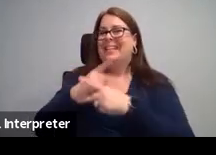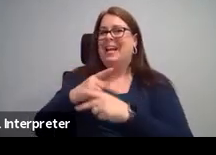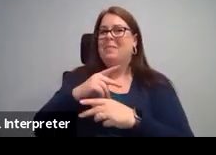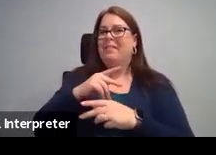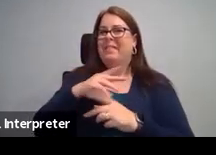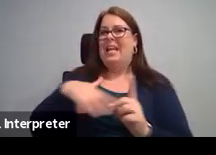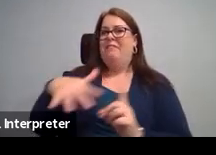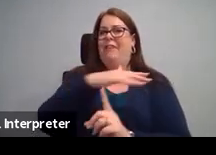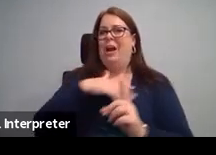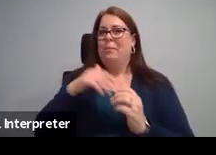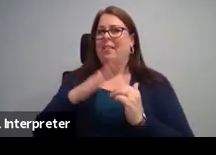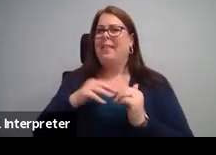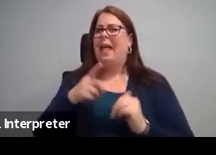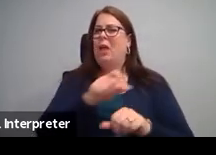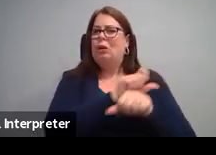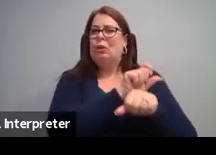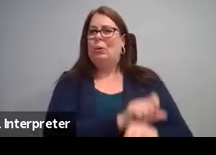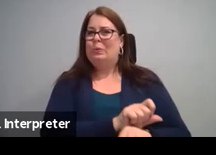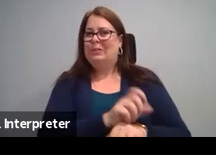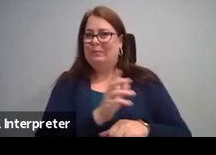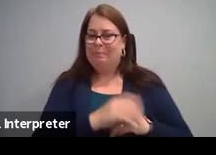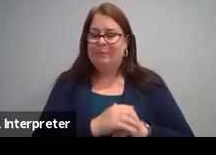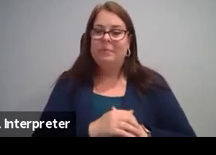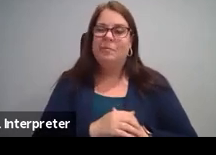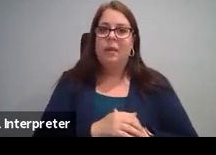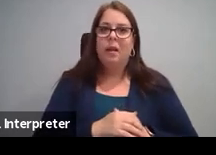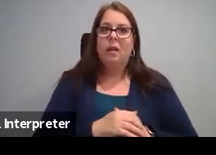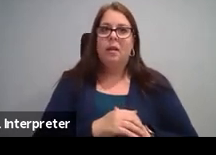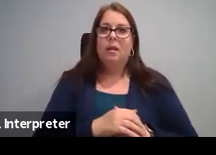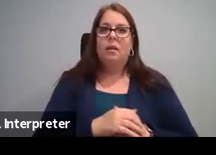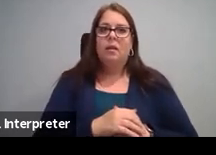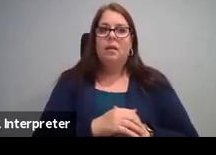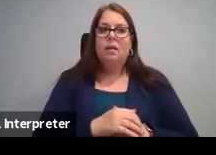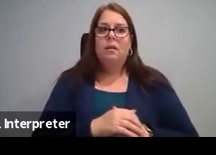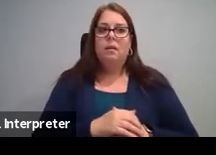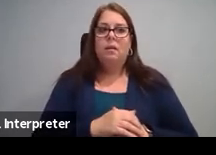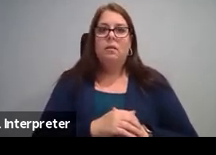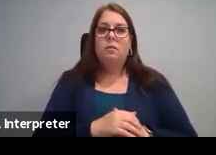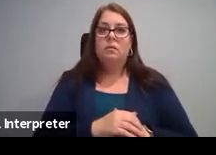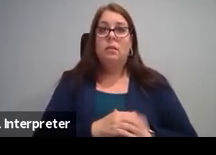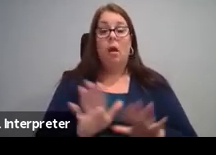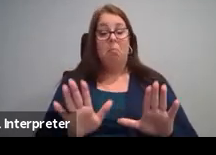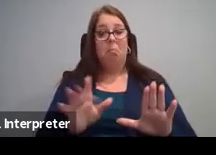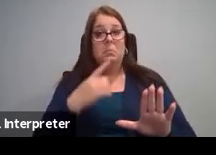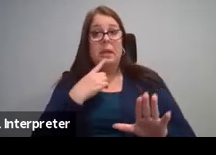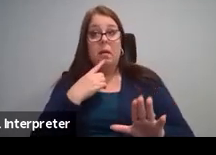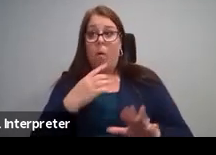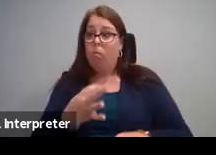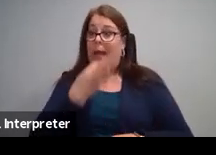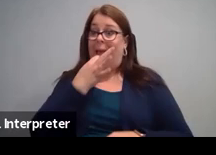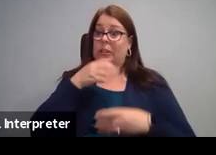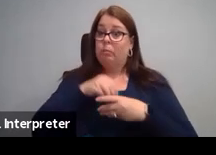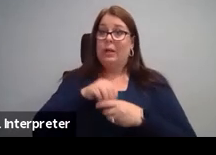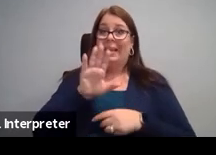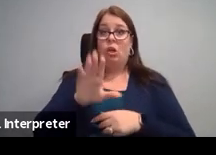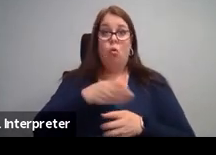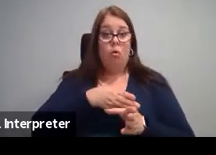Cathy Reznicek: So, not to say that, that, that, you know, being an expert in your field is bad, but sometimes you can get entrenched